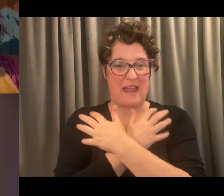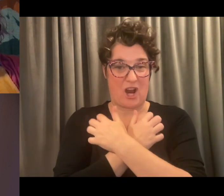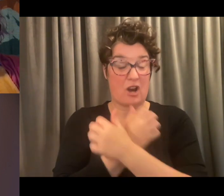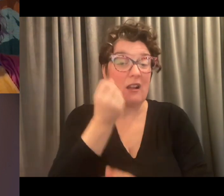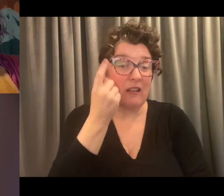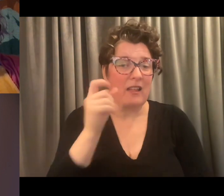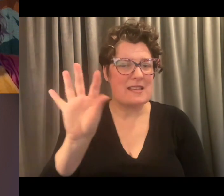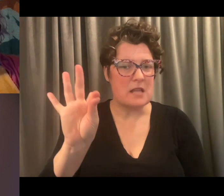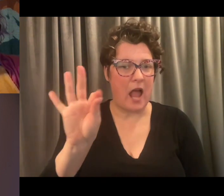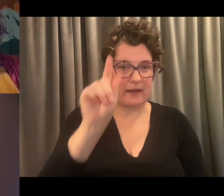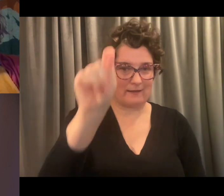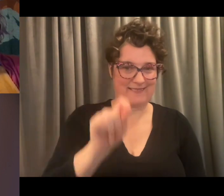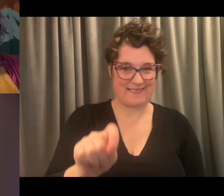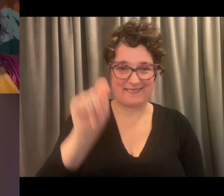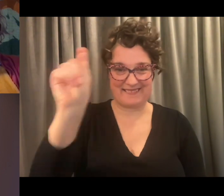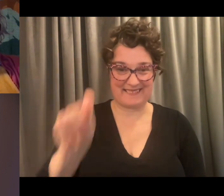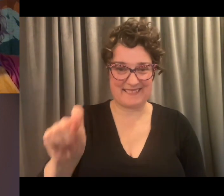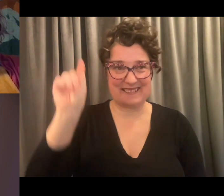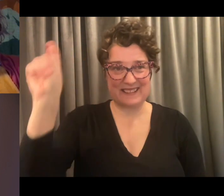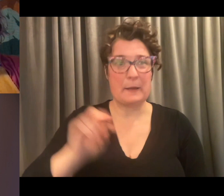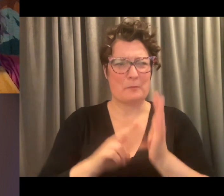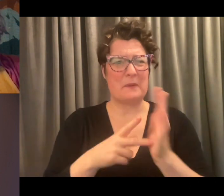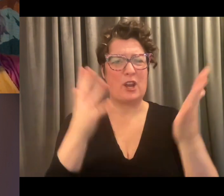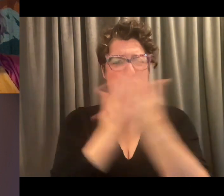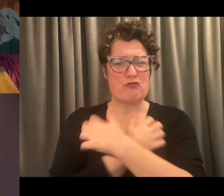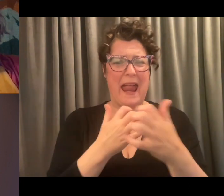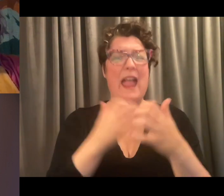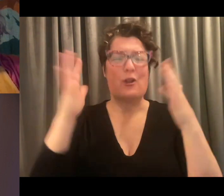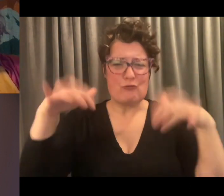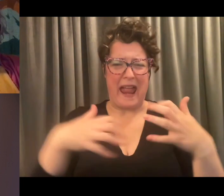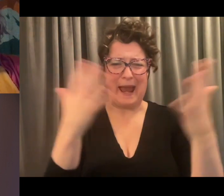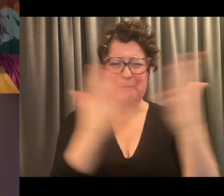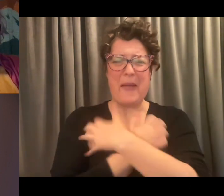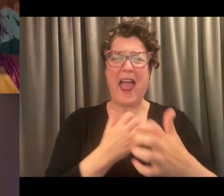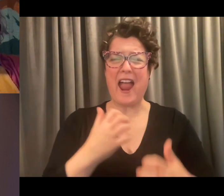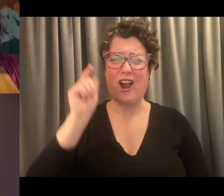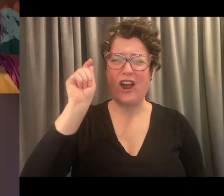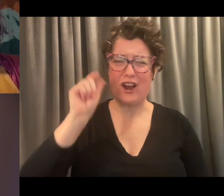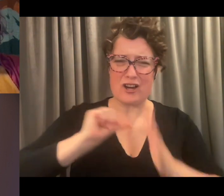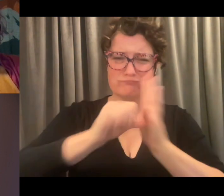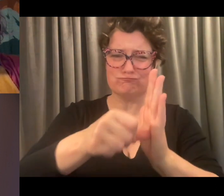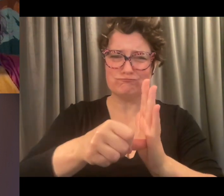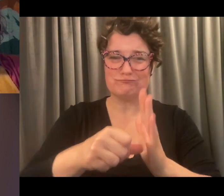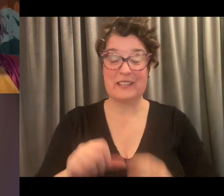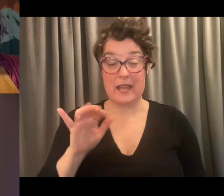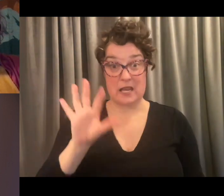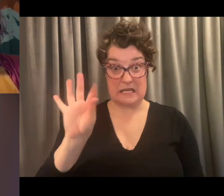So it's Rain Bear!!!!!!!!!, um, and, uh, the number of exclamation points does have Kabbalistic significance.